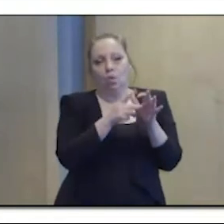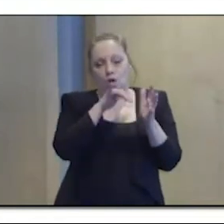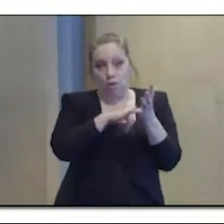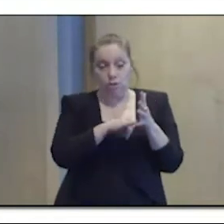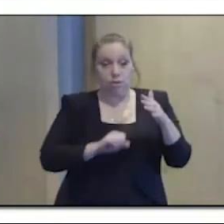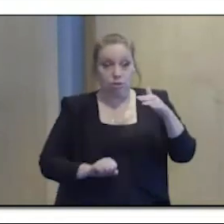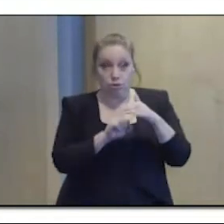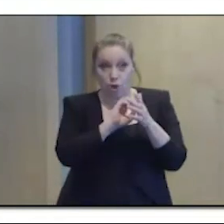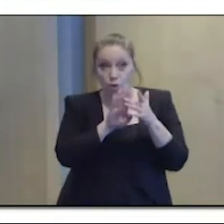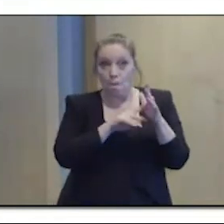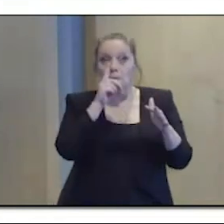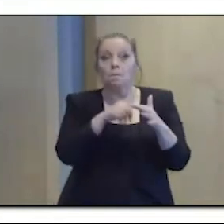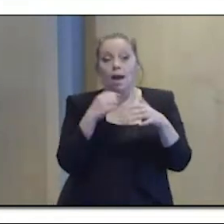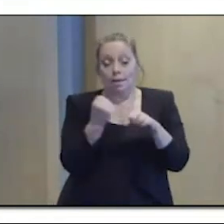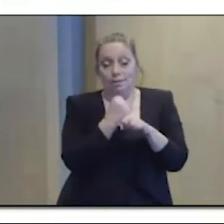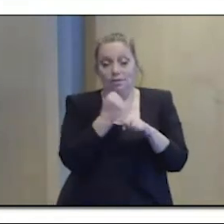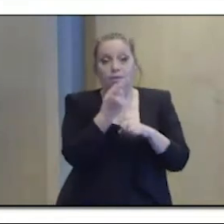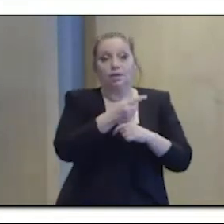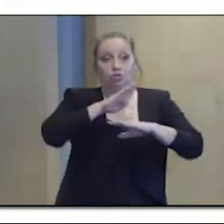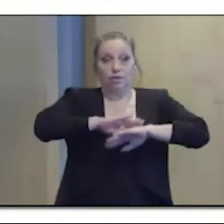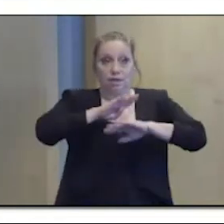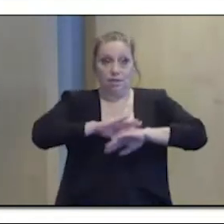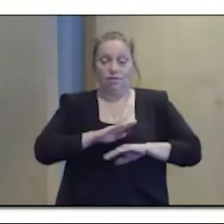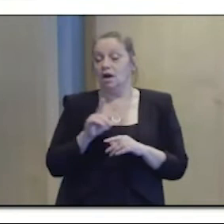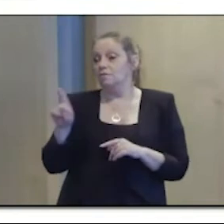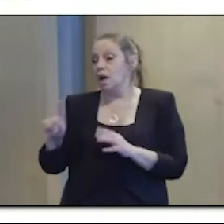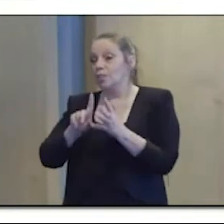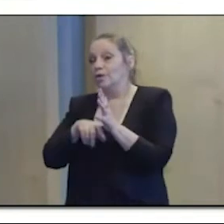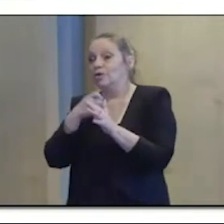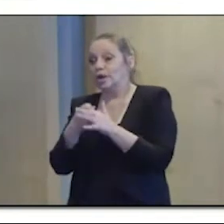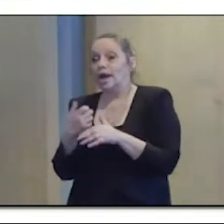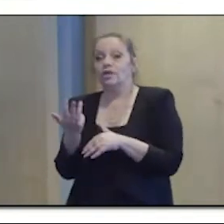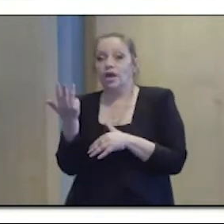generation we have to meet that 35 gigawatts, whereas in the UK they have 90 gigawatts